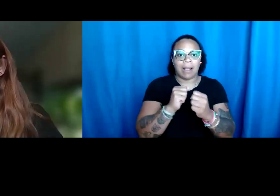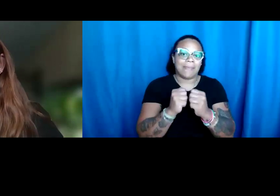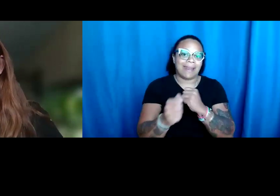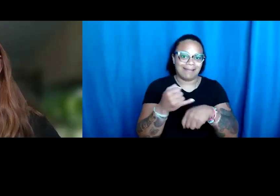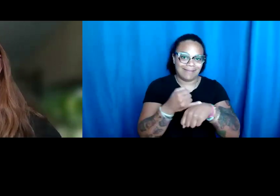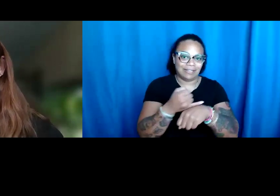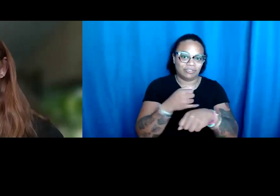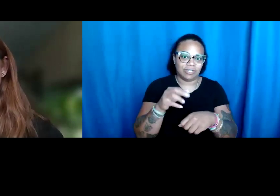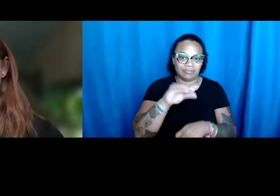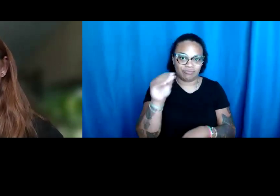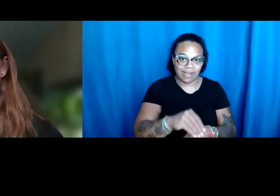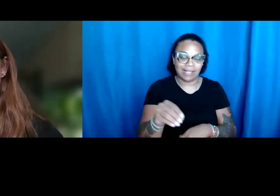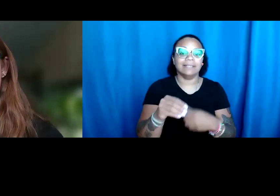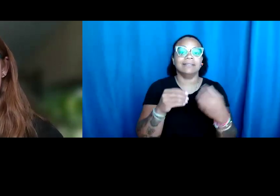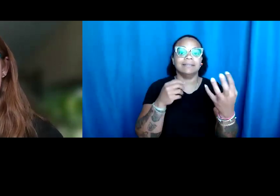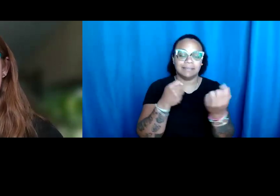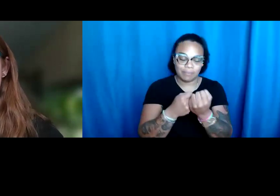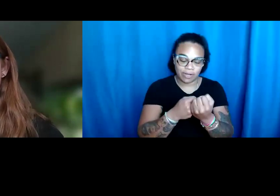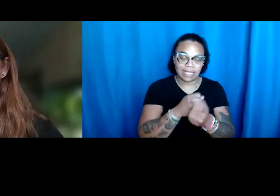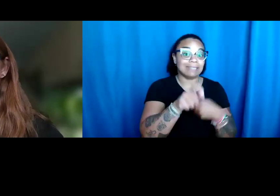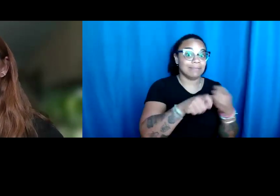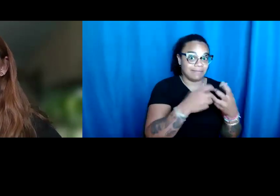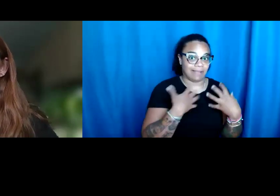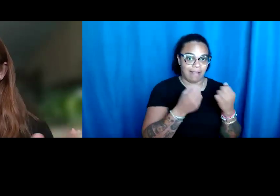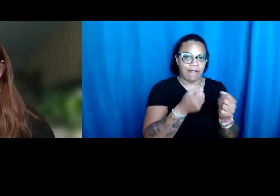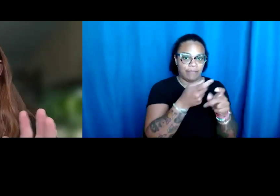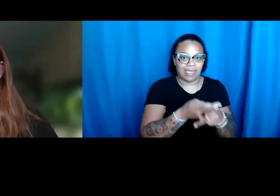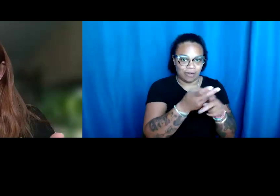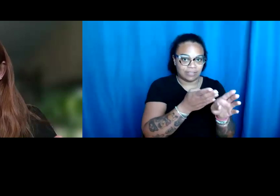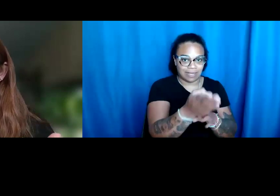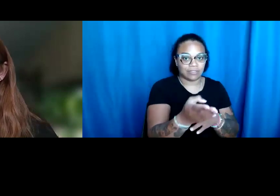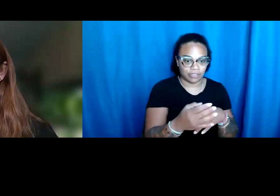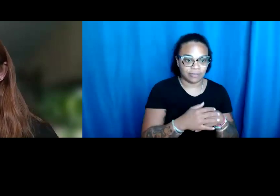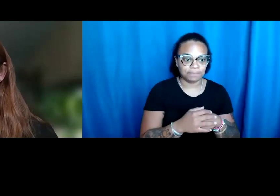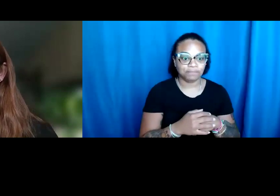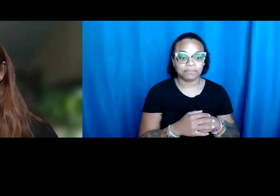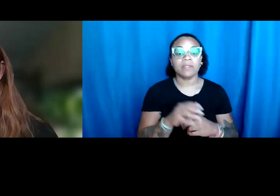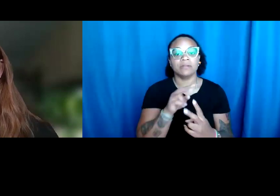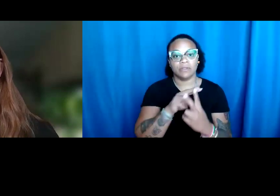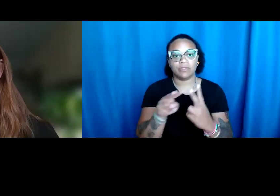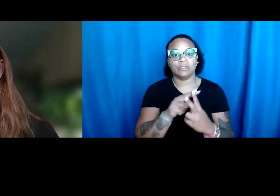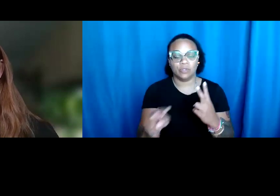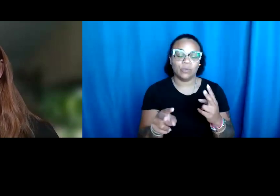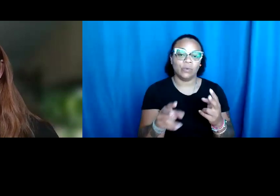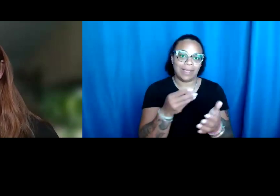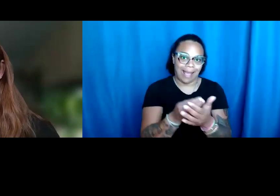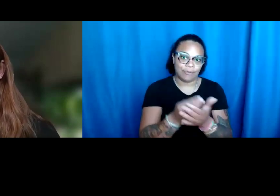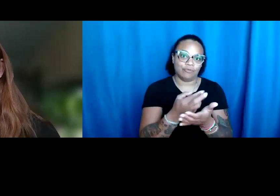specifically health care sector businesses. So those are the two capital resources that we have available here.